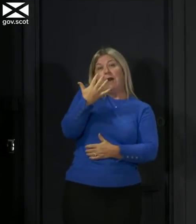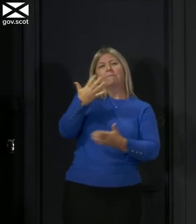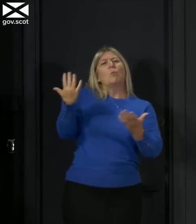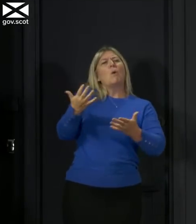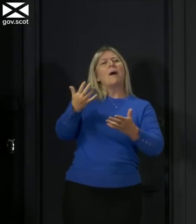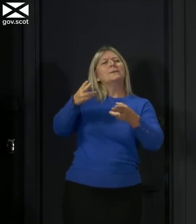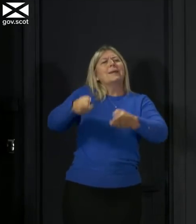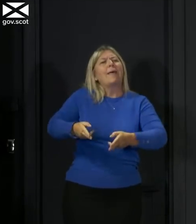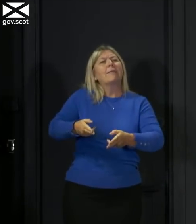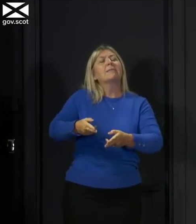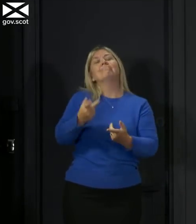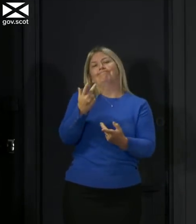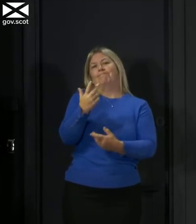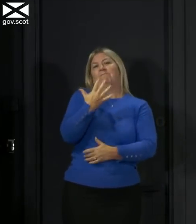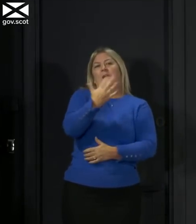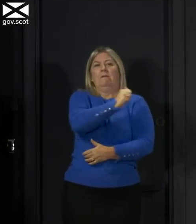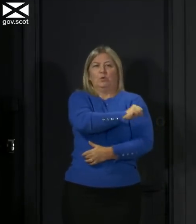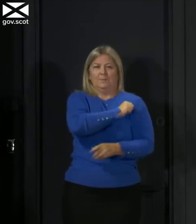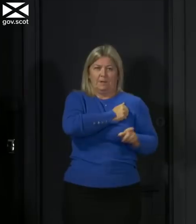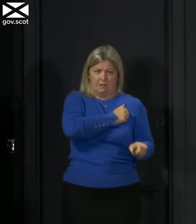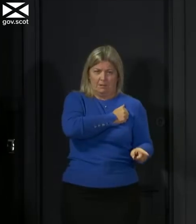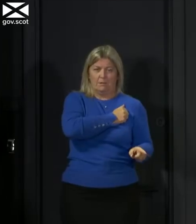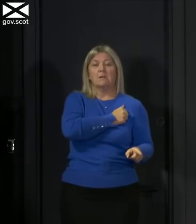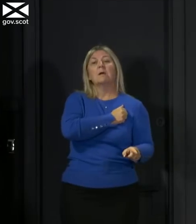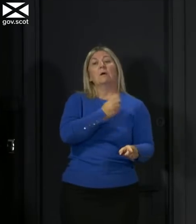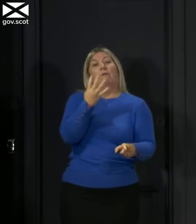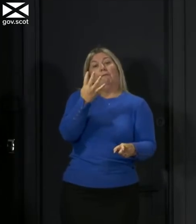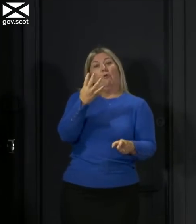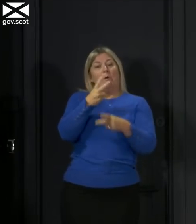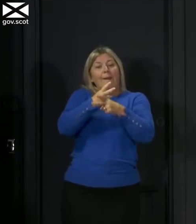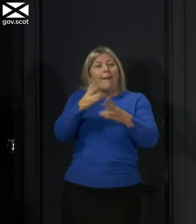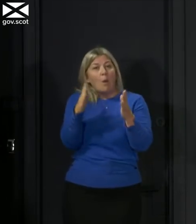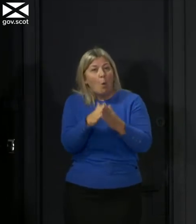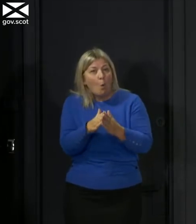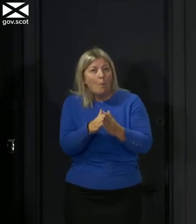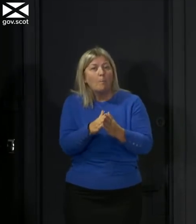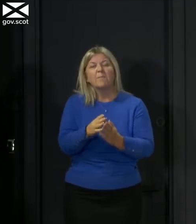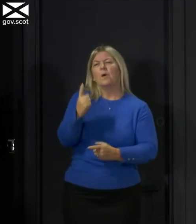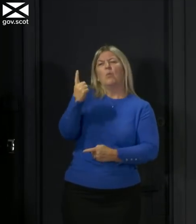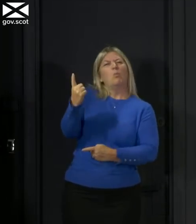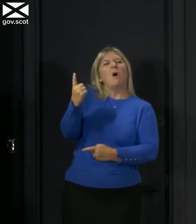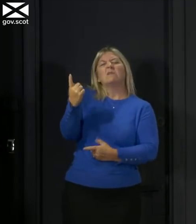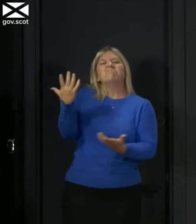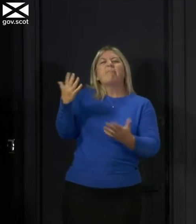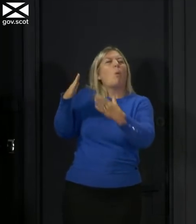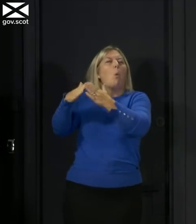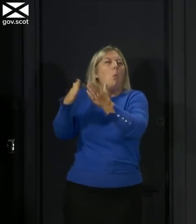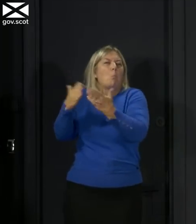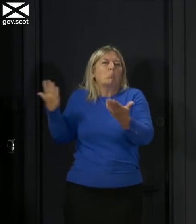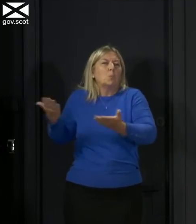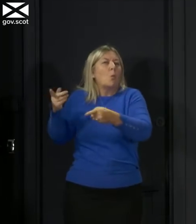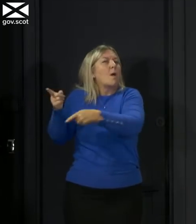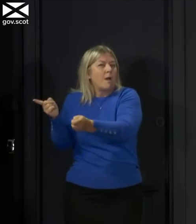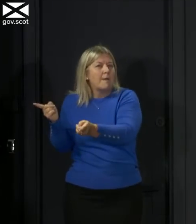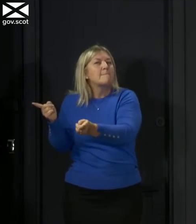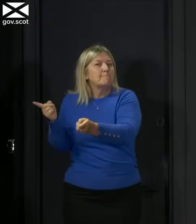four in care homes, and one was at home or in another non-institutional setting.